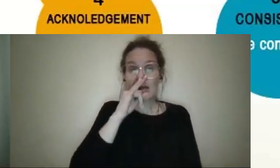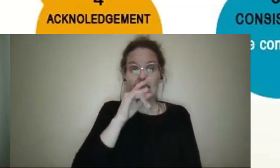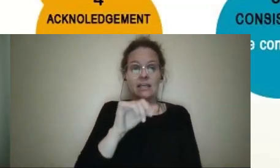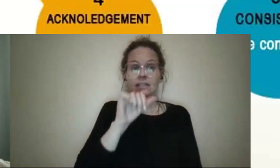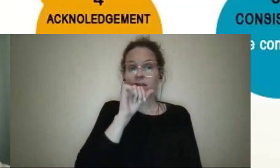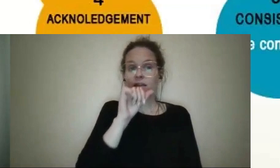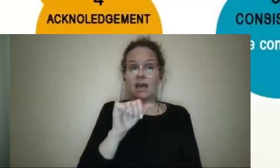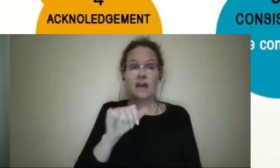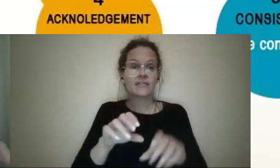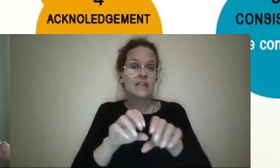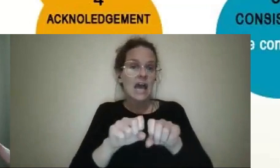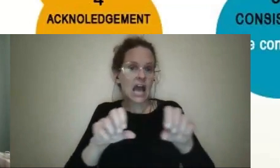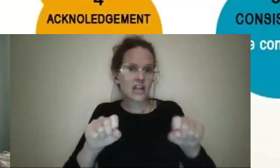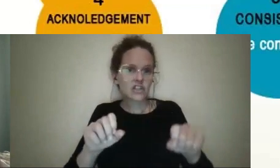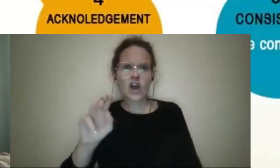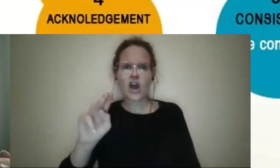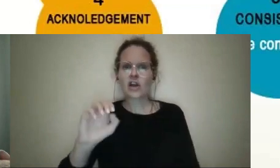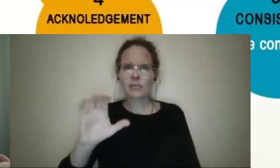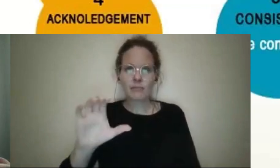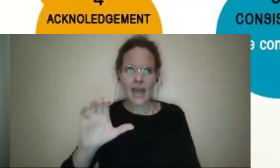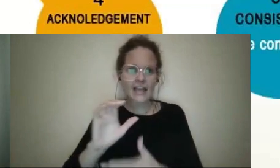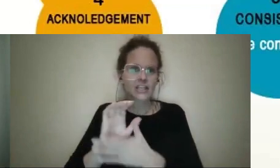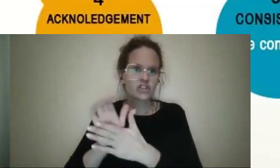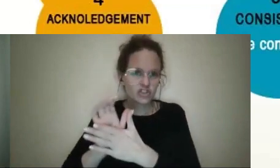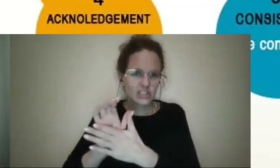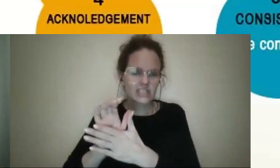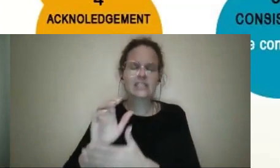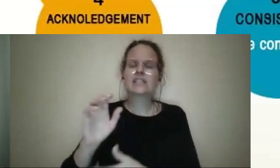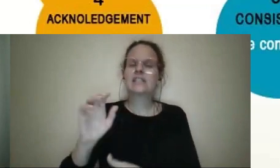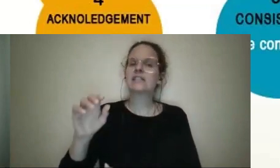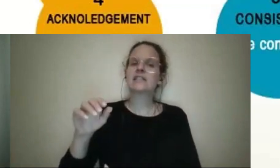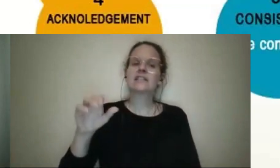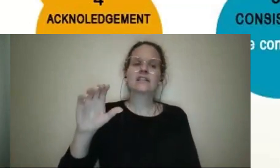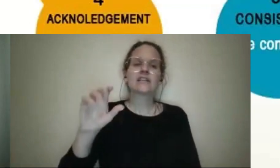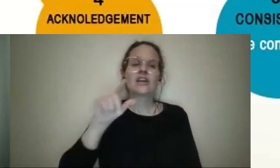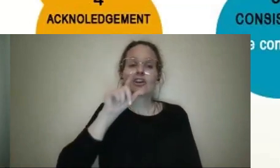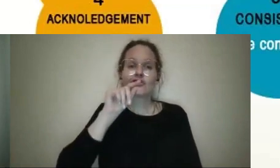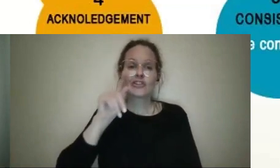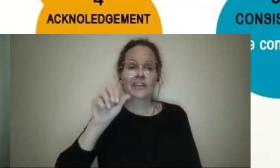mac and cheese, chicken fingers, peanut butter and jelly. And now they can't even - they won't